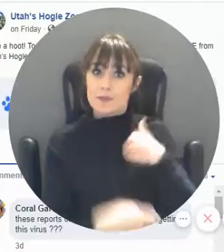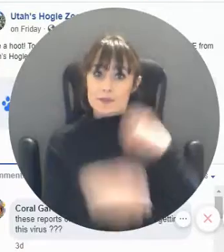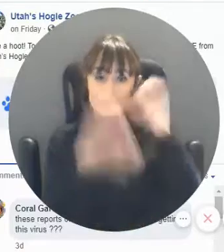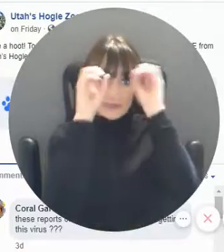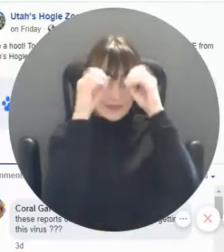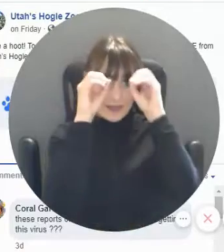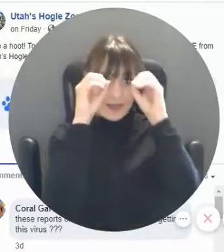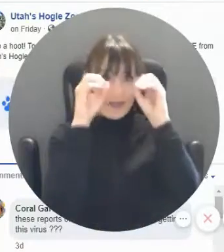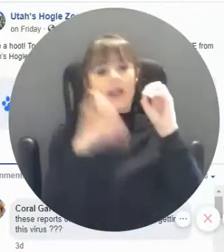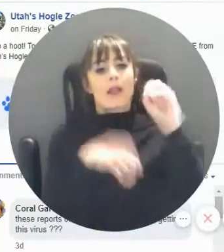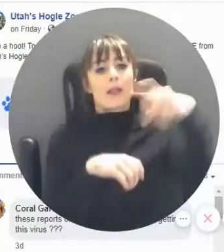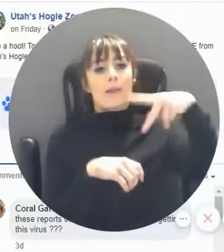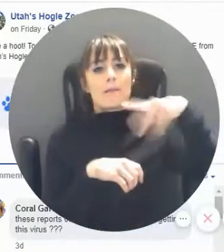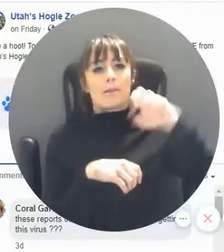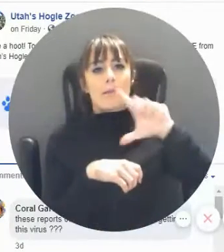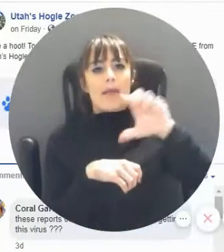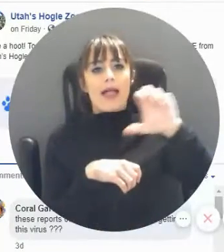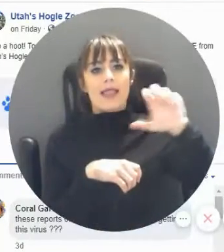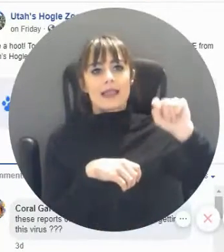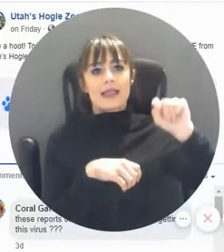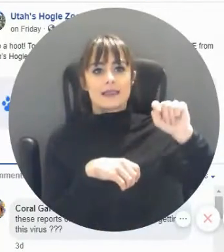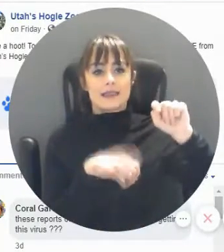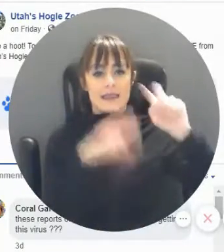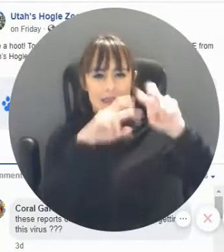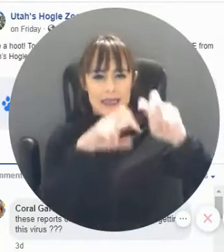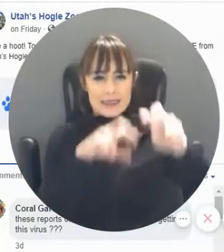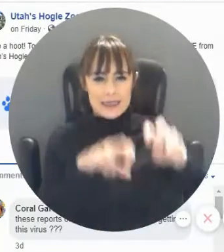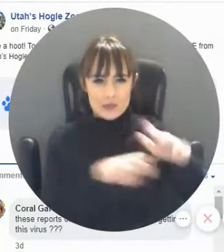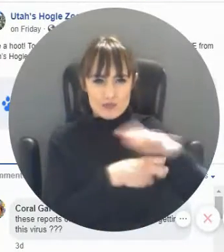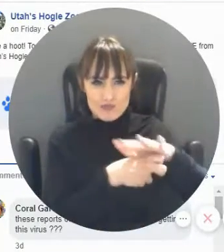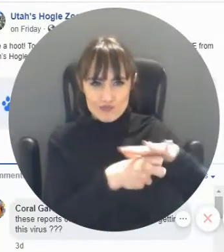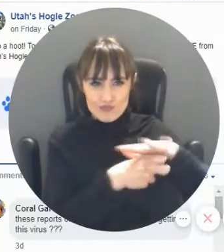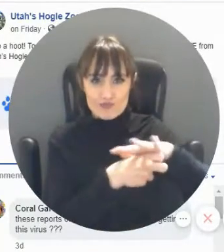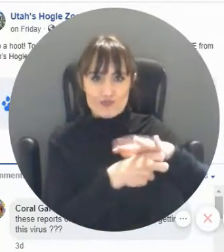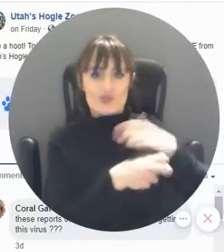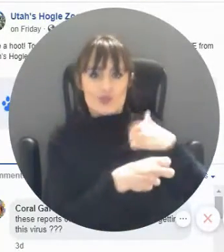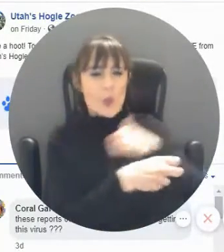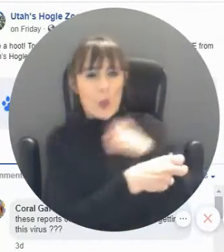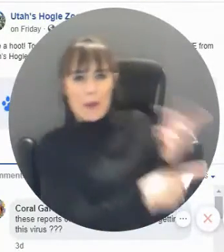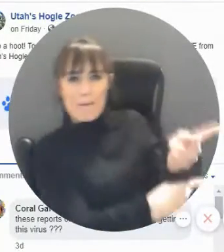at Hogle Zoo , so we did borrow some of these cool props from them.